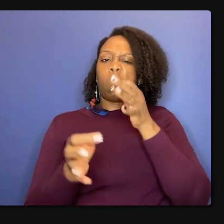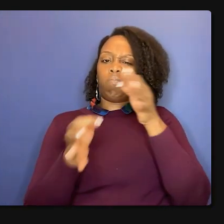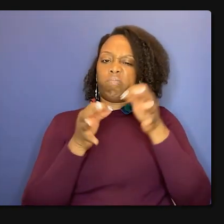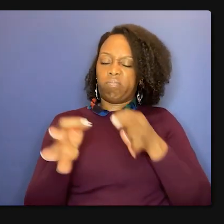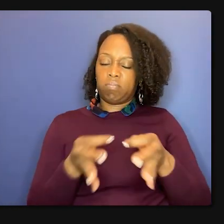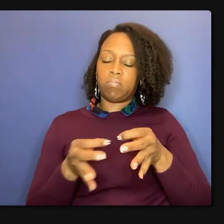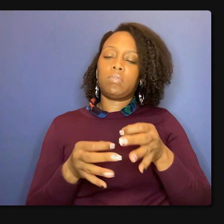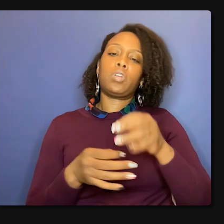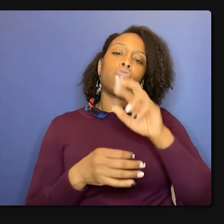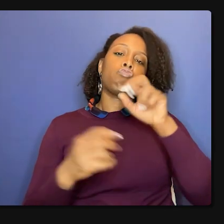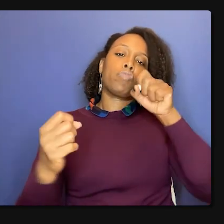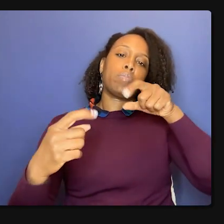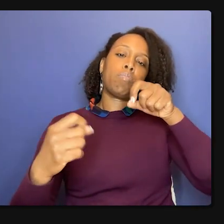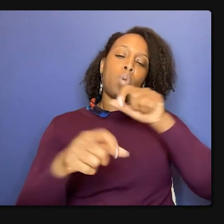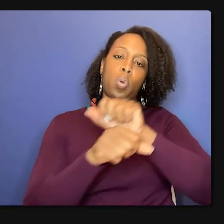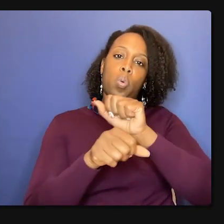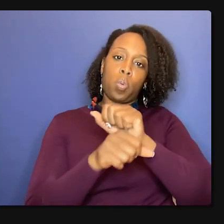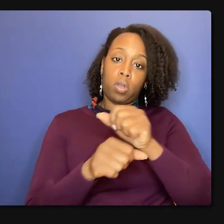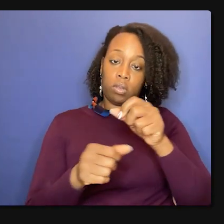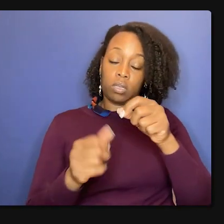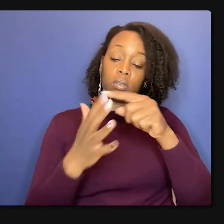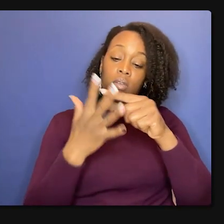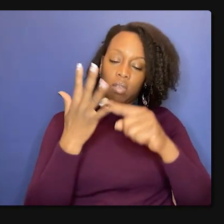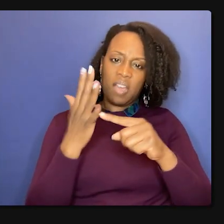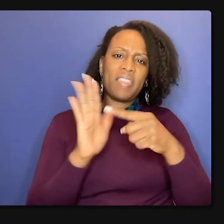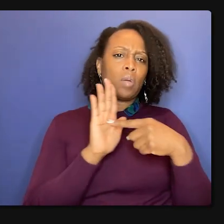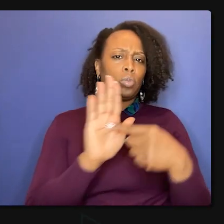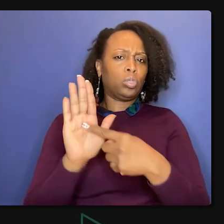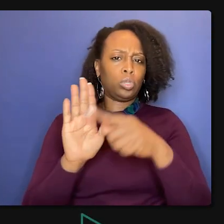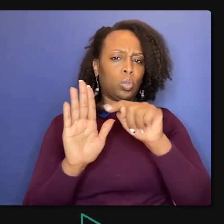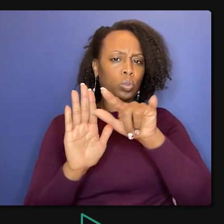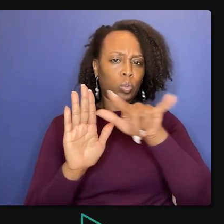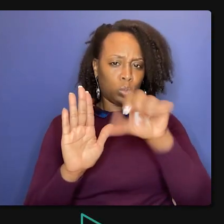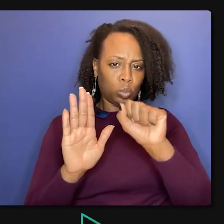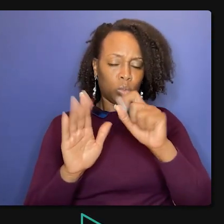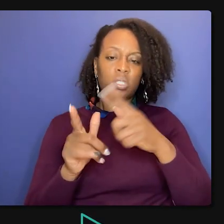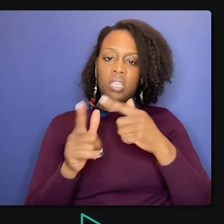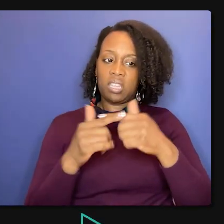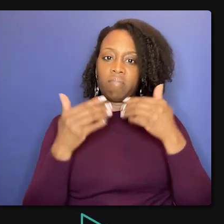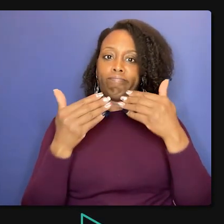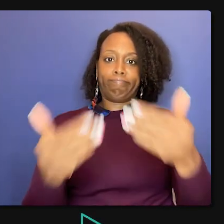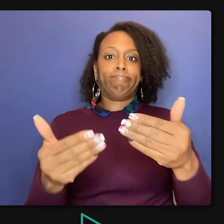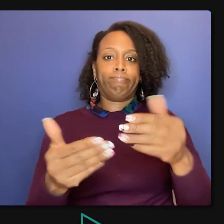Then I'll introduce you to the tools we'll be demoing today, and then we'll jump right into the demos themselves.